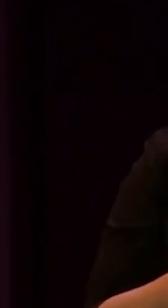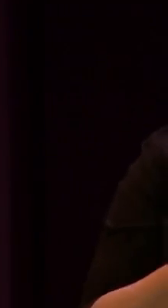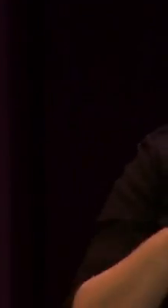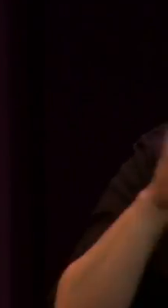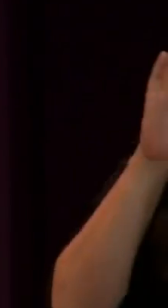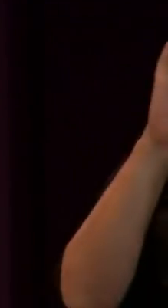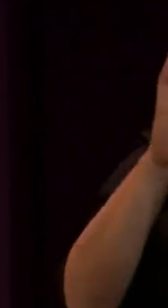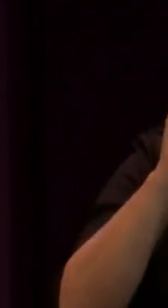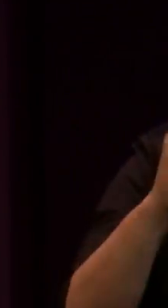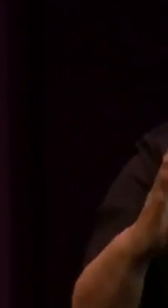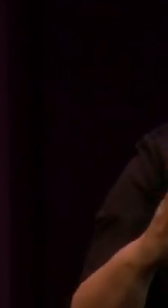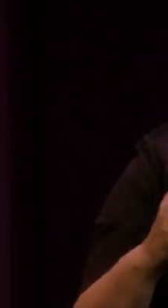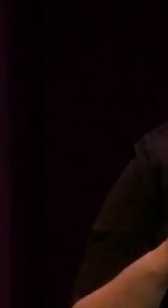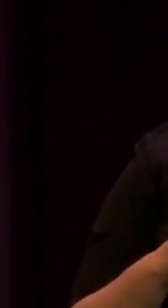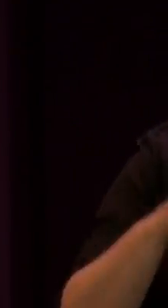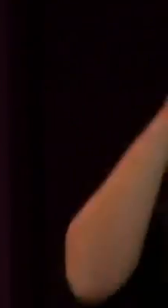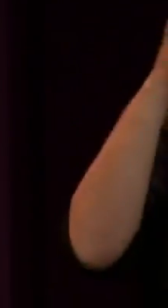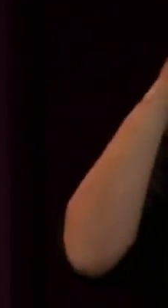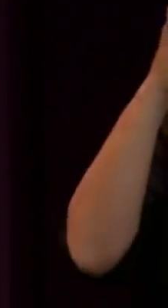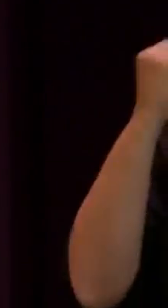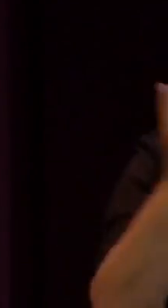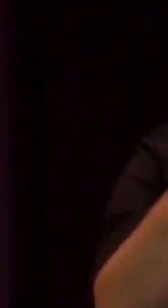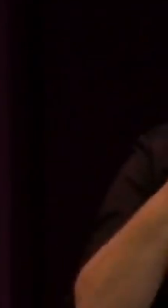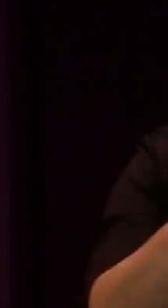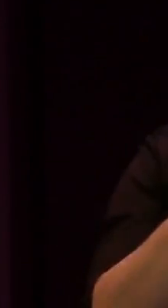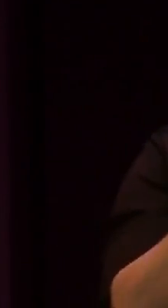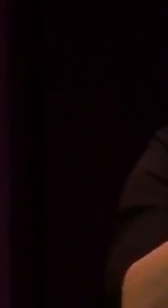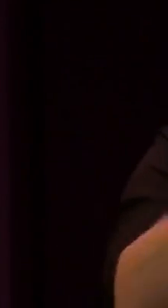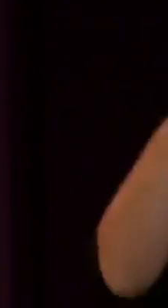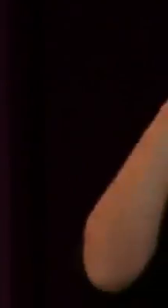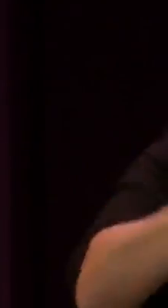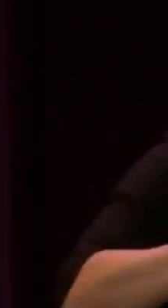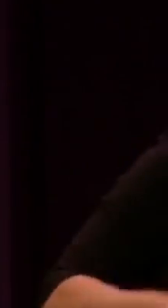FABULOUS JOB, WHO HAS COME UP WITH A NOVEL APPROACH. SO LET'S GIVE MAYOR BOWSER ANOTHER ROUND OF APPLAUSE. THANK YOU, MAYOR BOWSER, FOR REALLY LEADING THIS.